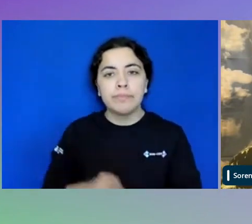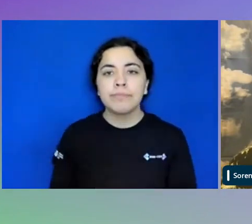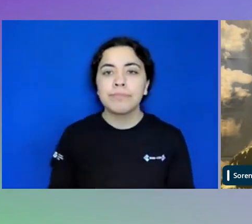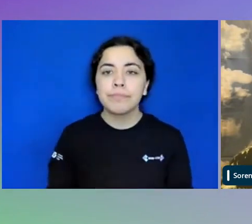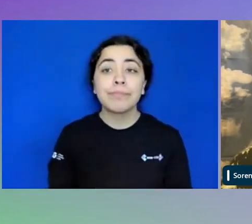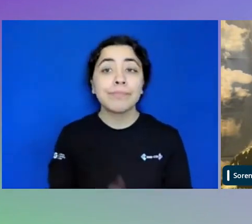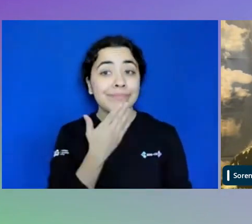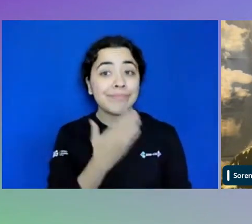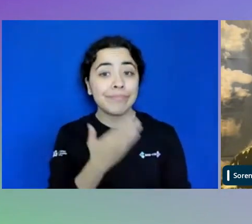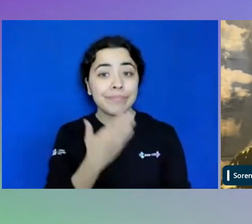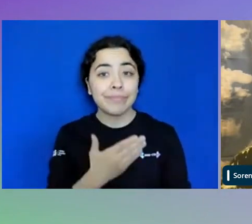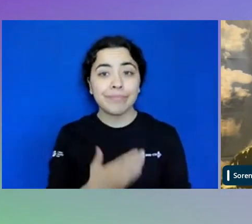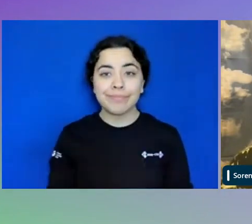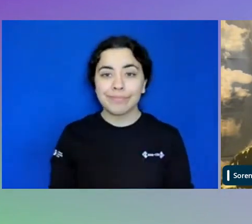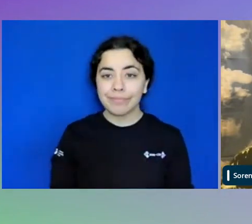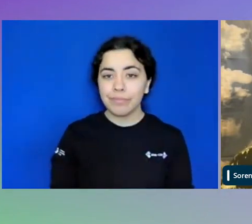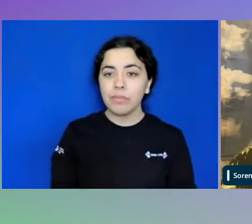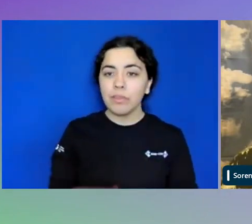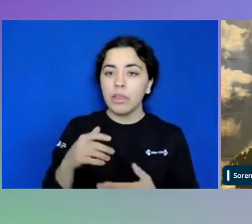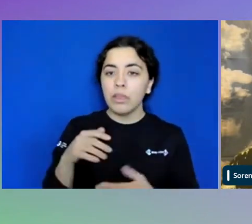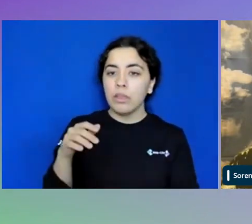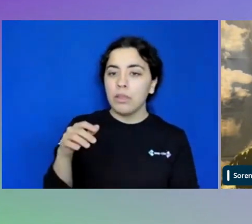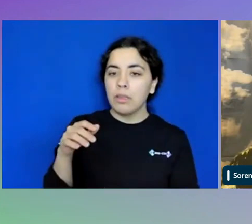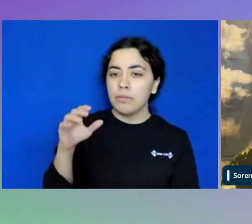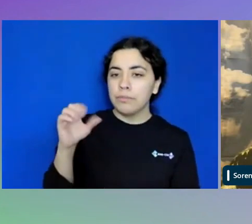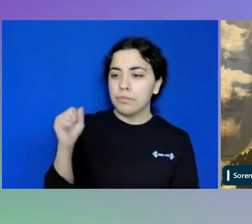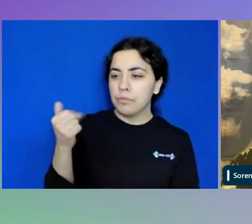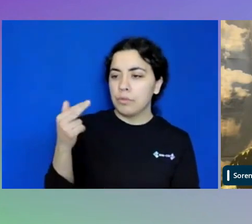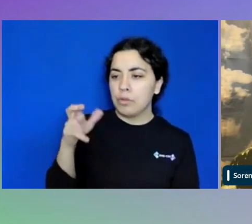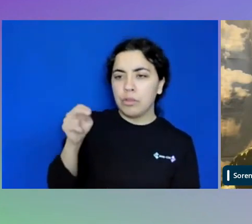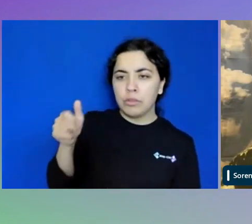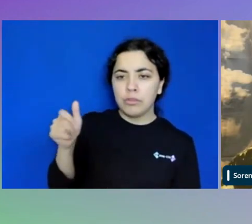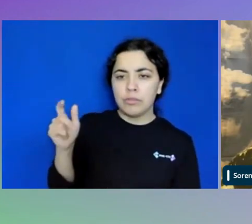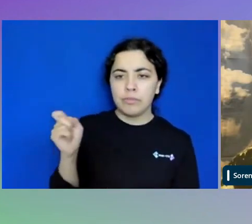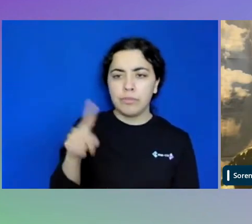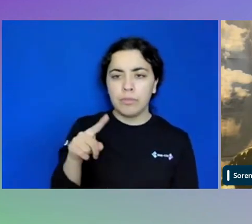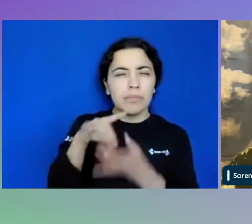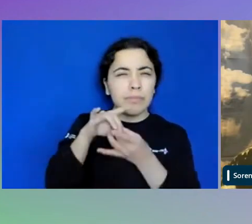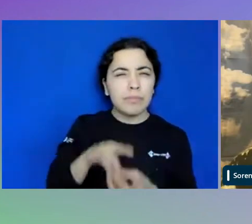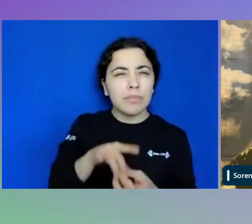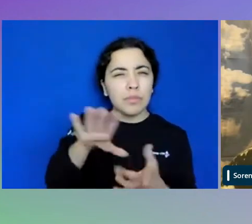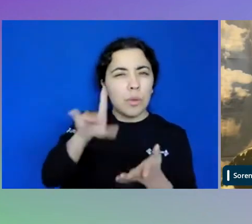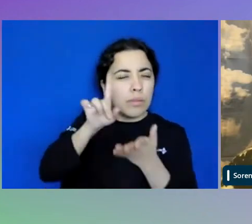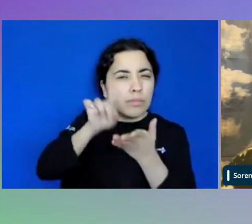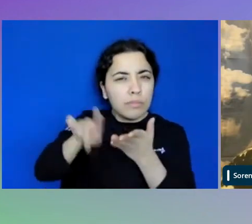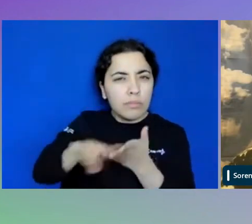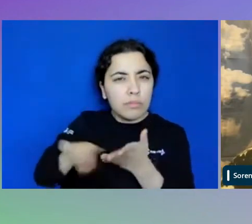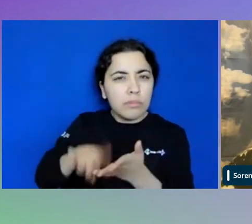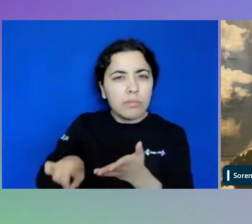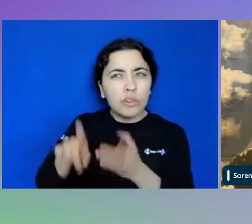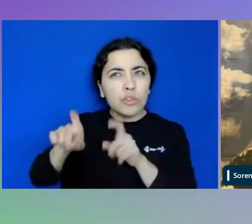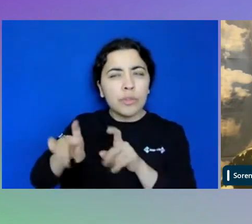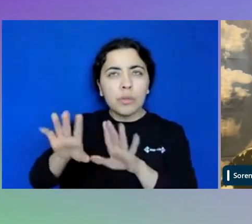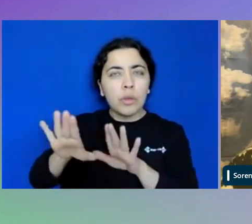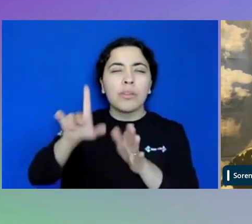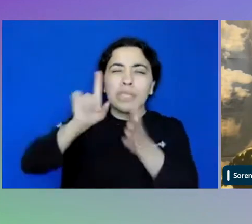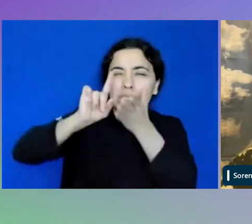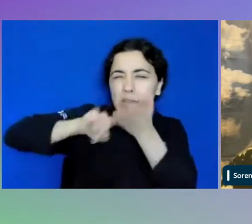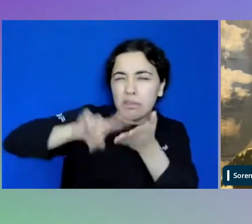the, uh, survey that, uh, you or the study that you showed on